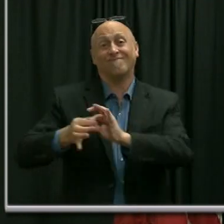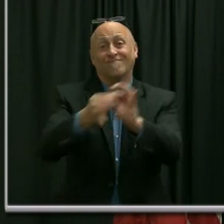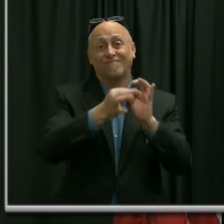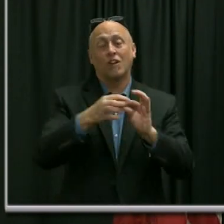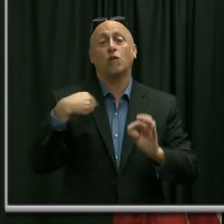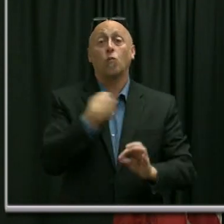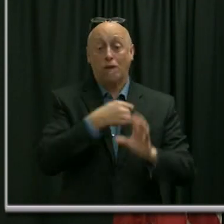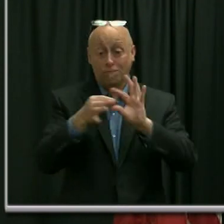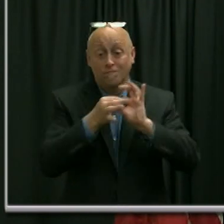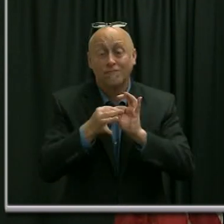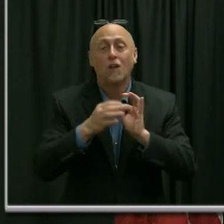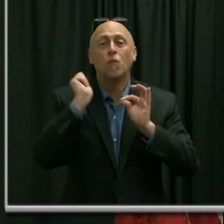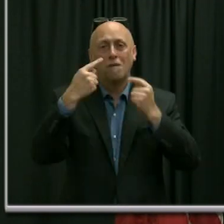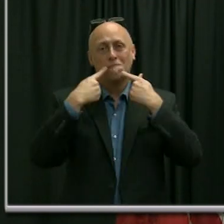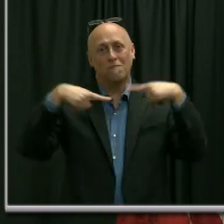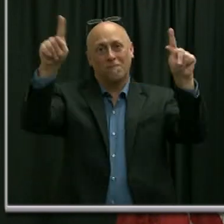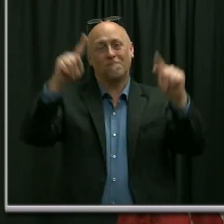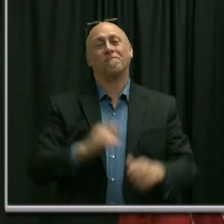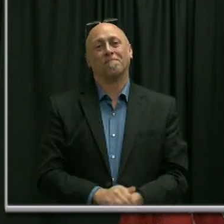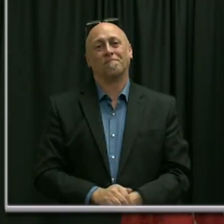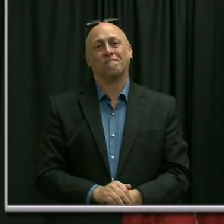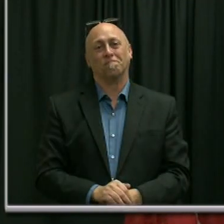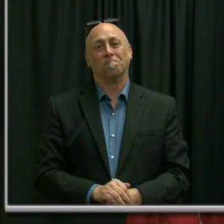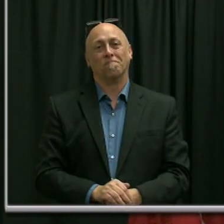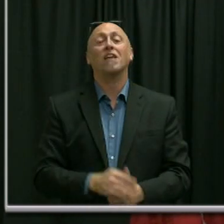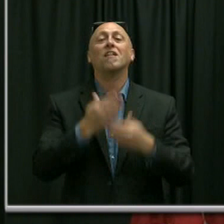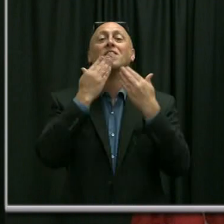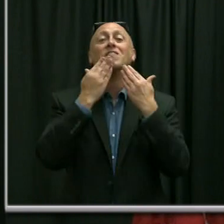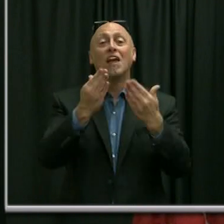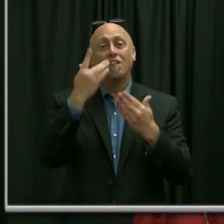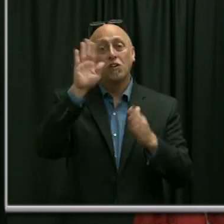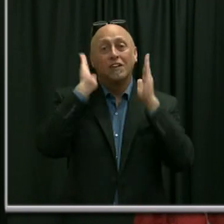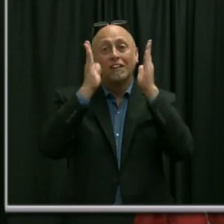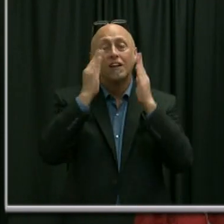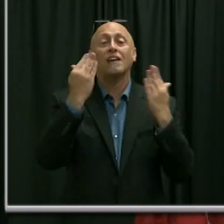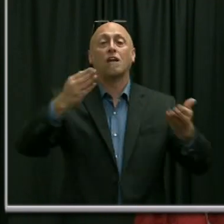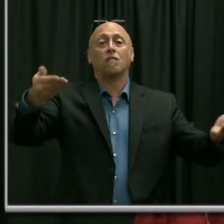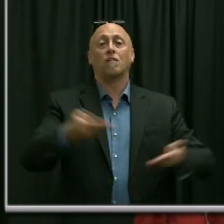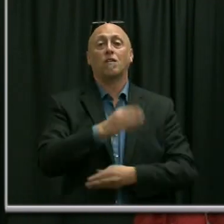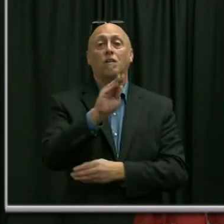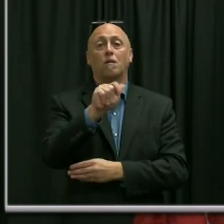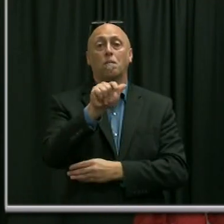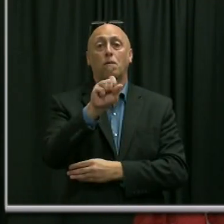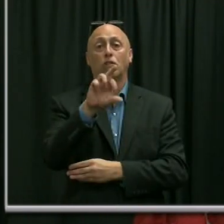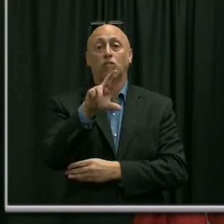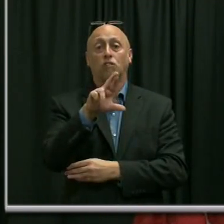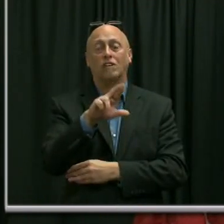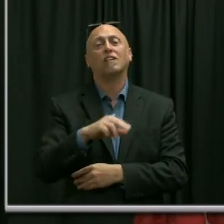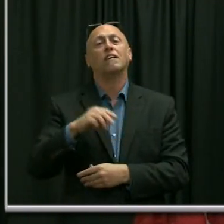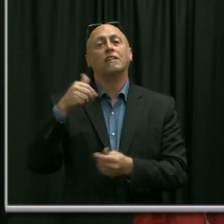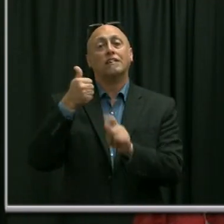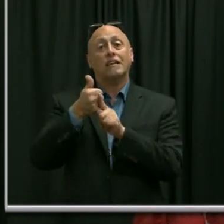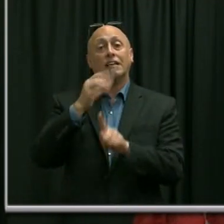AND TOGETHER WE WILL MAKE A DIFFERENCE. THANK YOU VERY MUCH FOR YOUR ATTENTION AND I WOULD LIKE TO NOW INTRODUCE DR